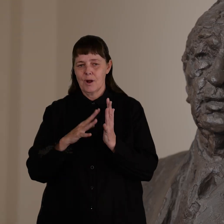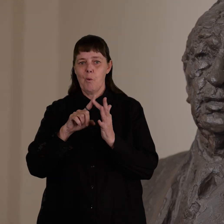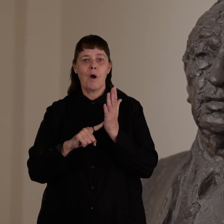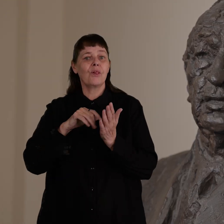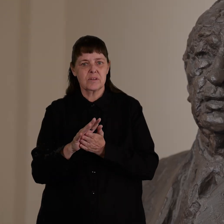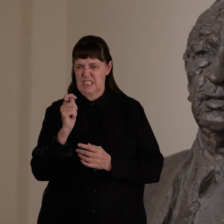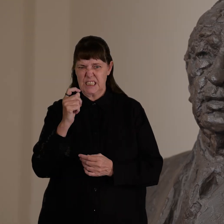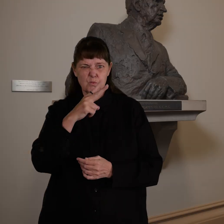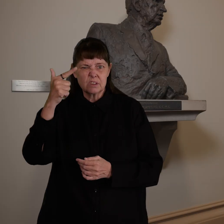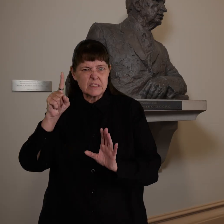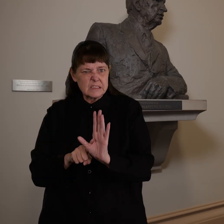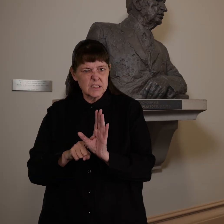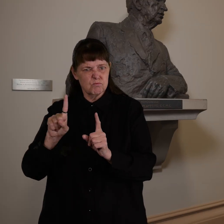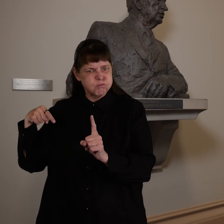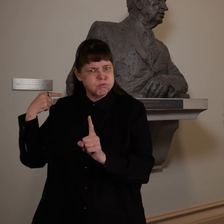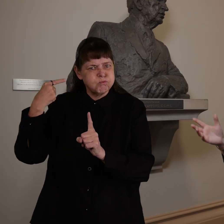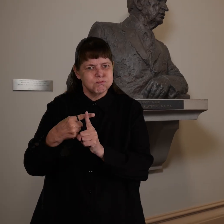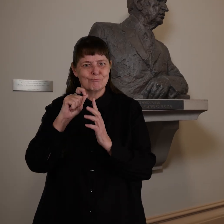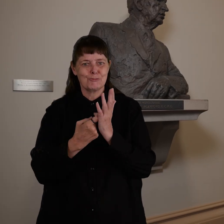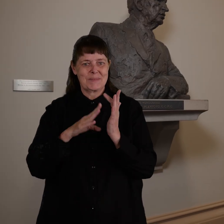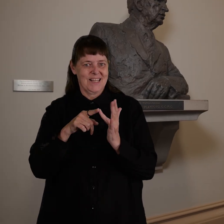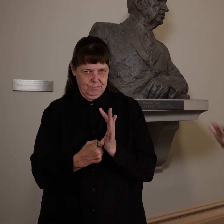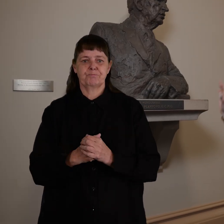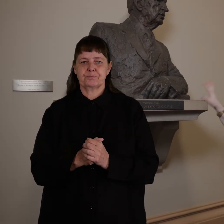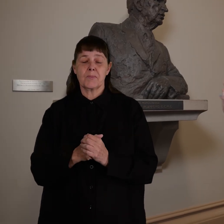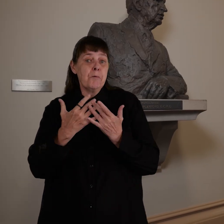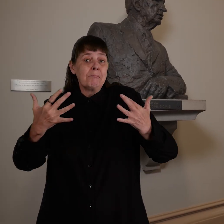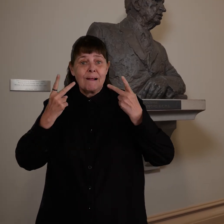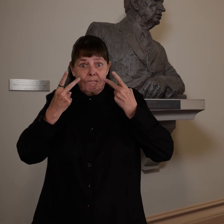they pick up that we've got the City of Playford - lots of things in South Australia recognizing